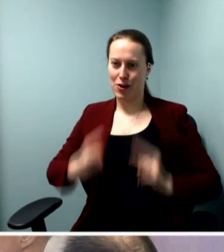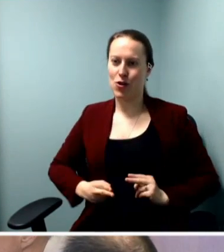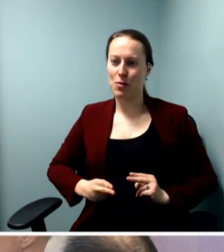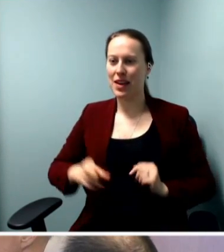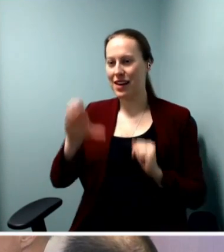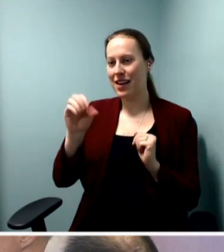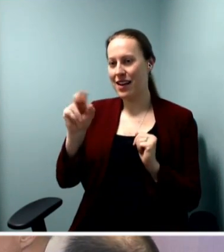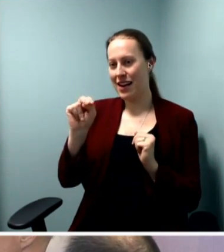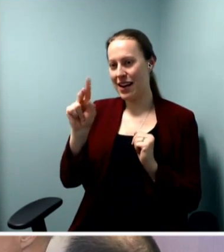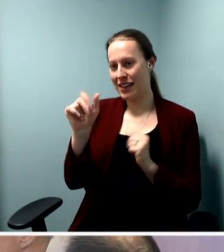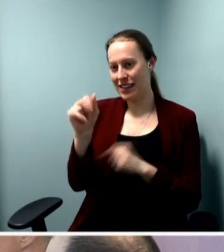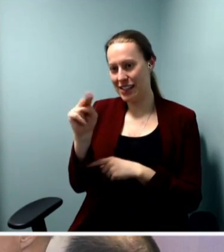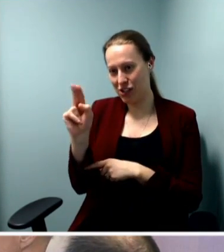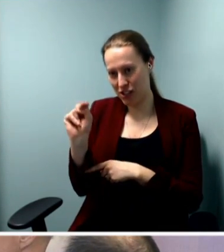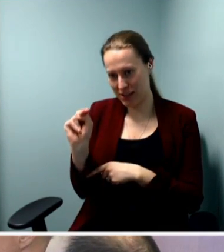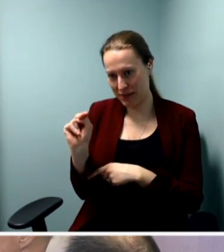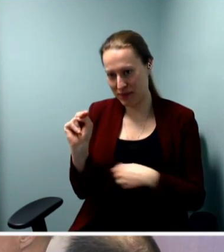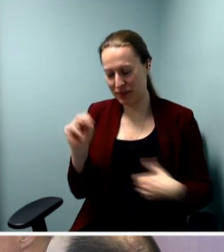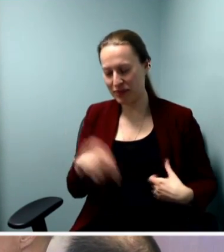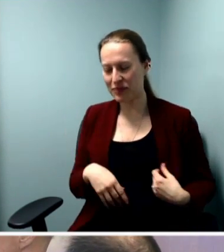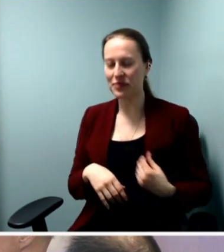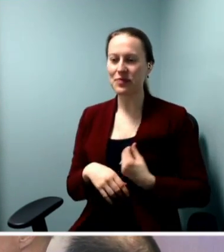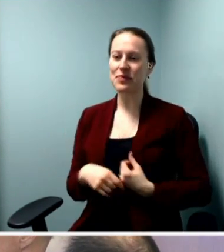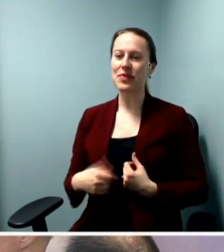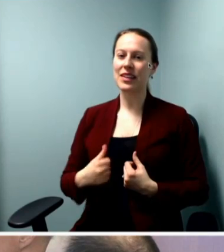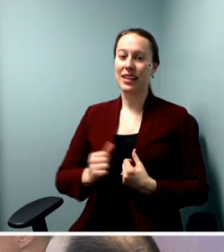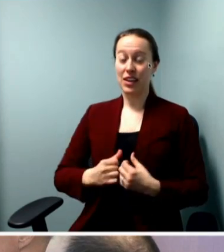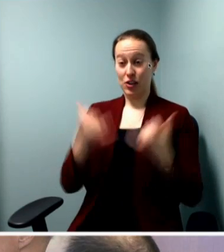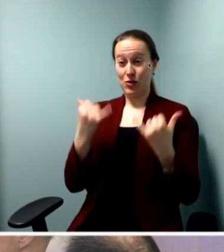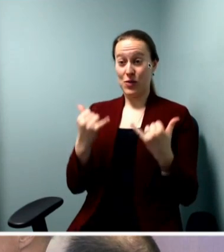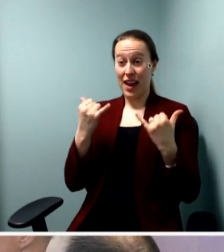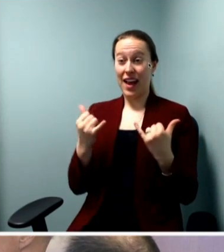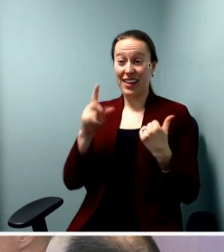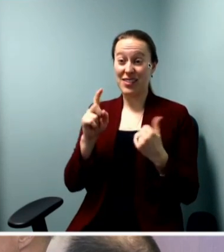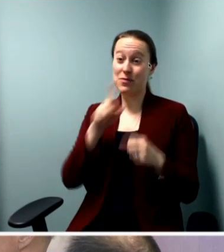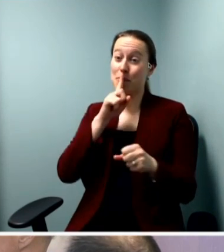We have what promises to be a lively and insightful discussion ahead